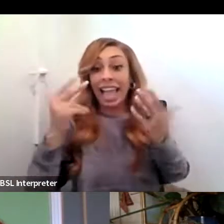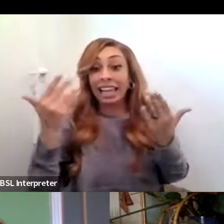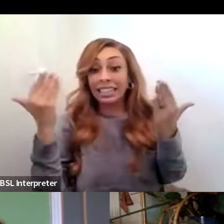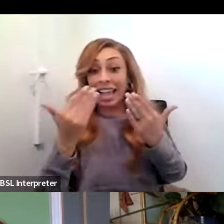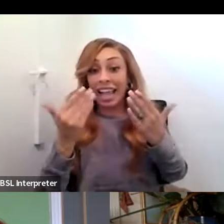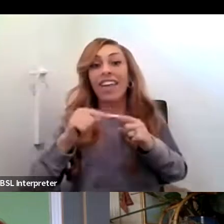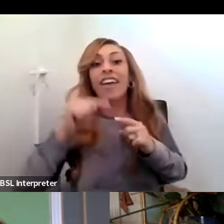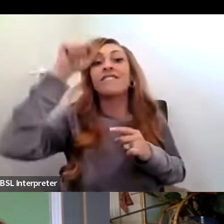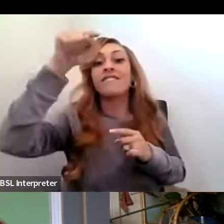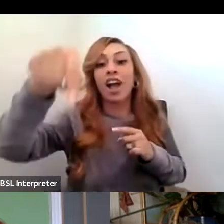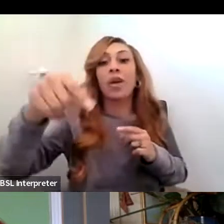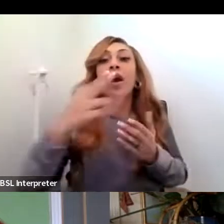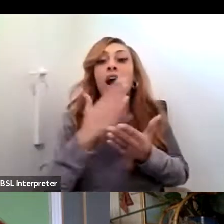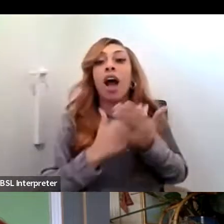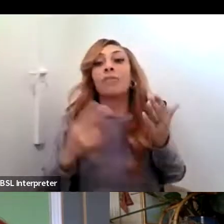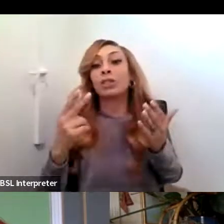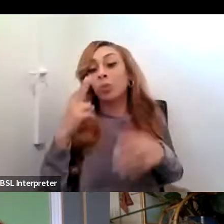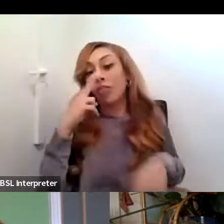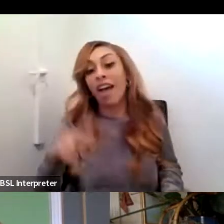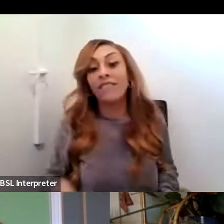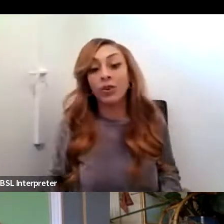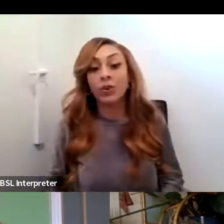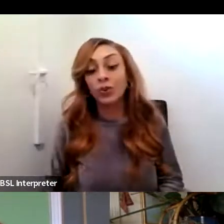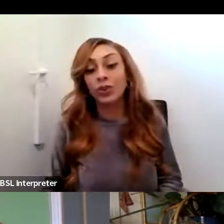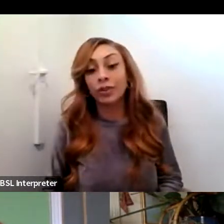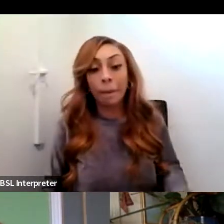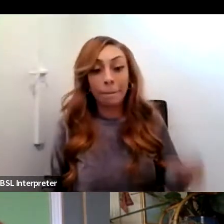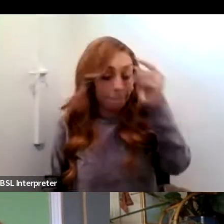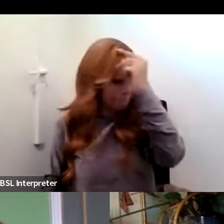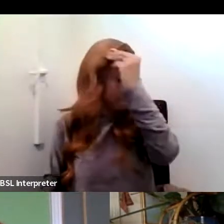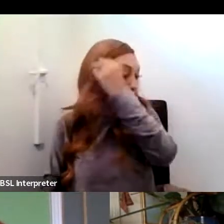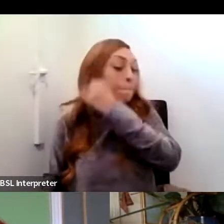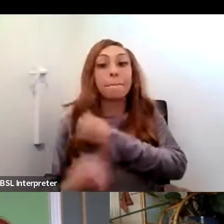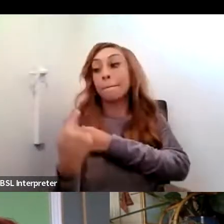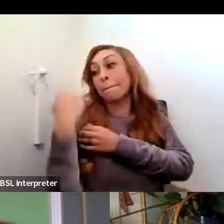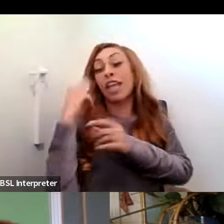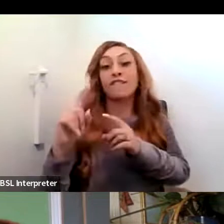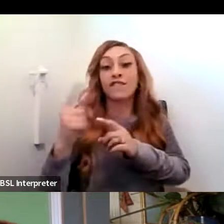and then the following Saturday at 2.30 in the afternoon, and this last Saturday, the first trip,